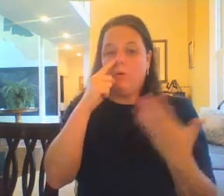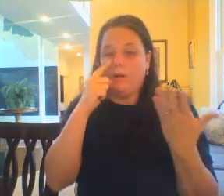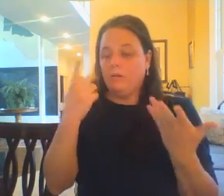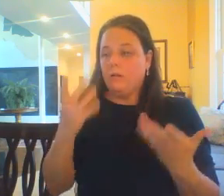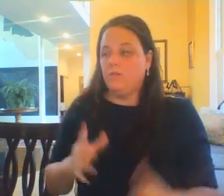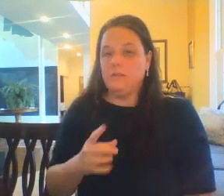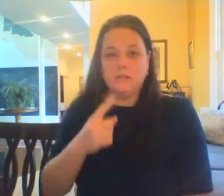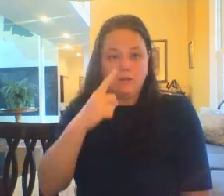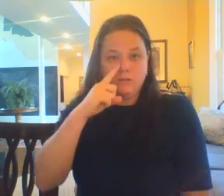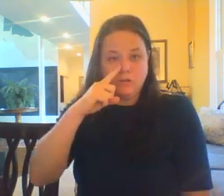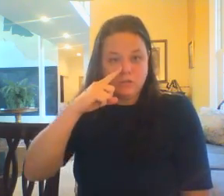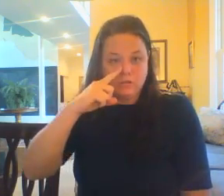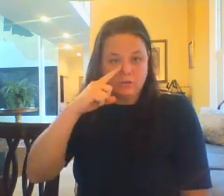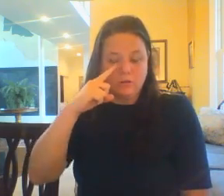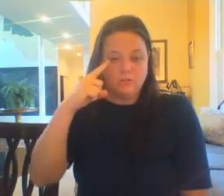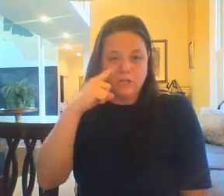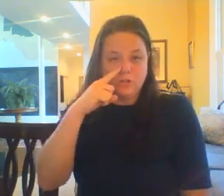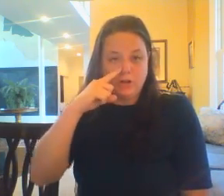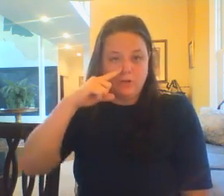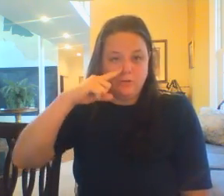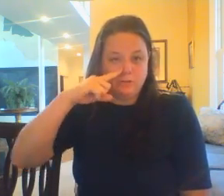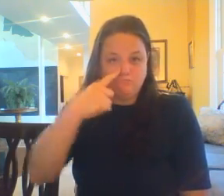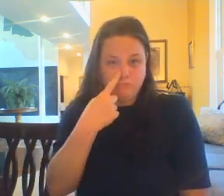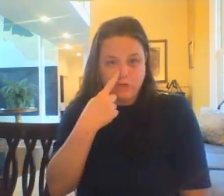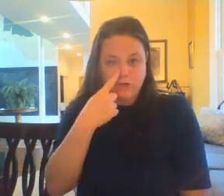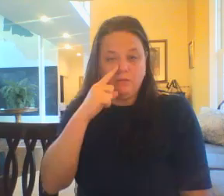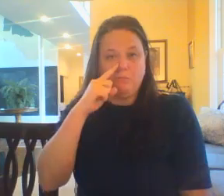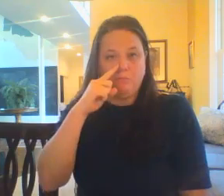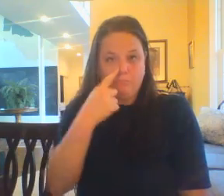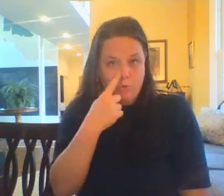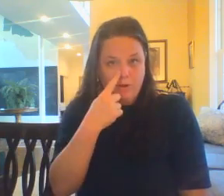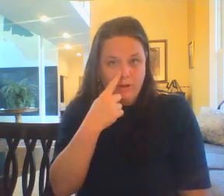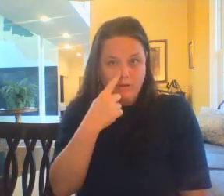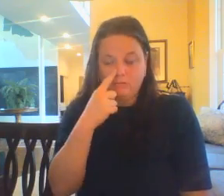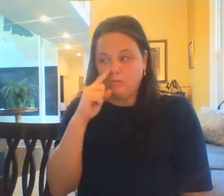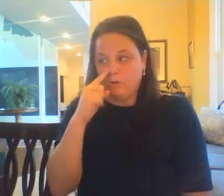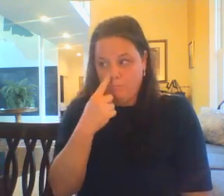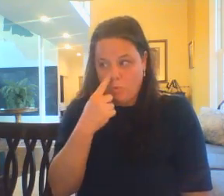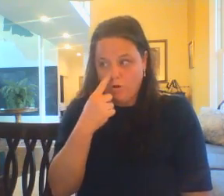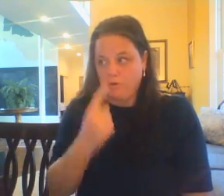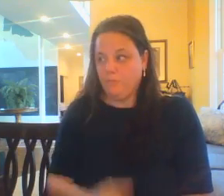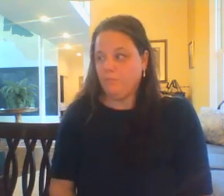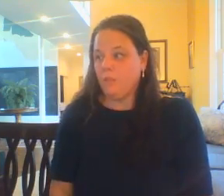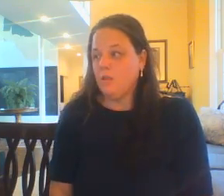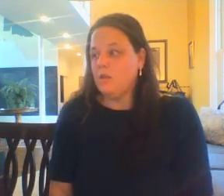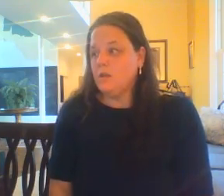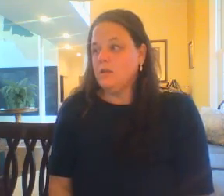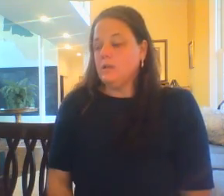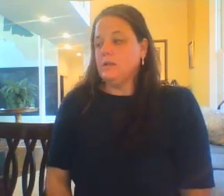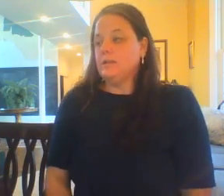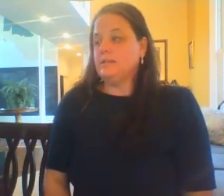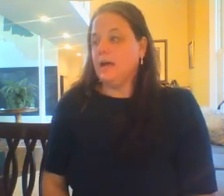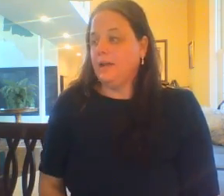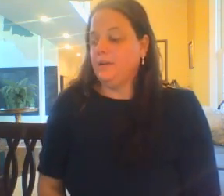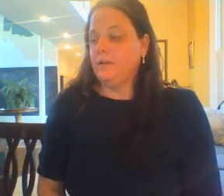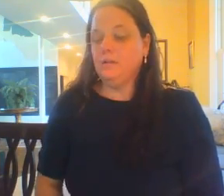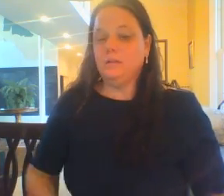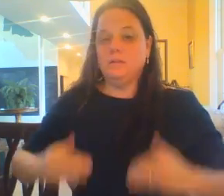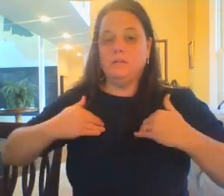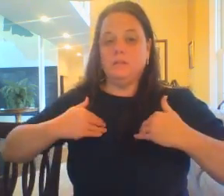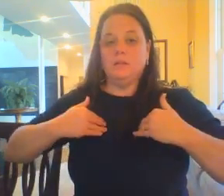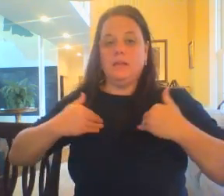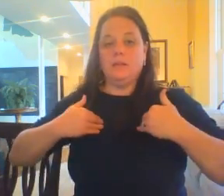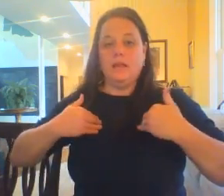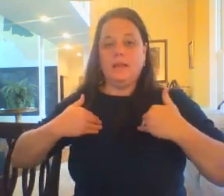obviously so I just touch your nose and